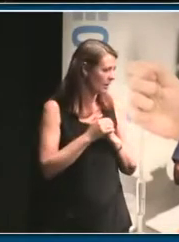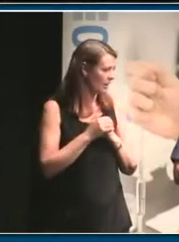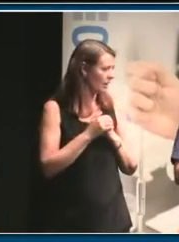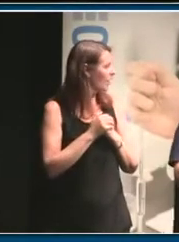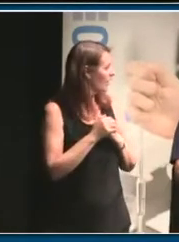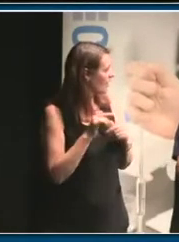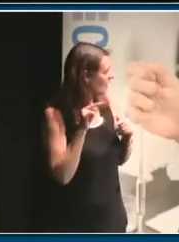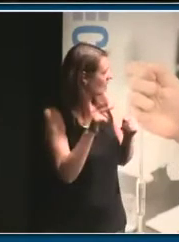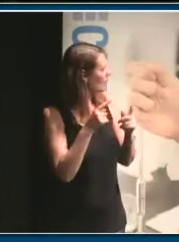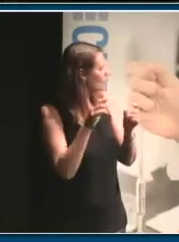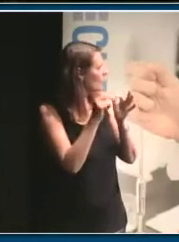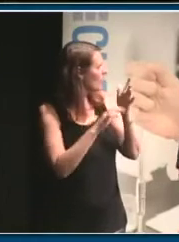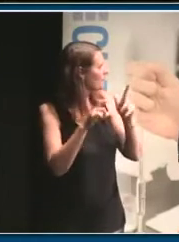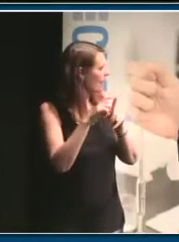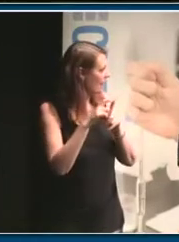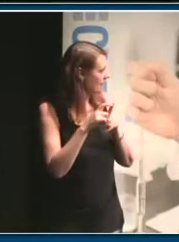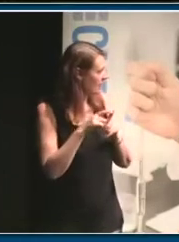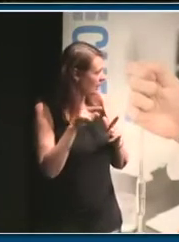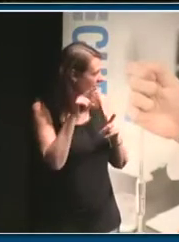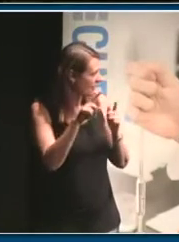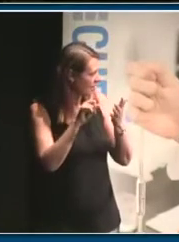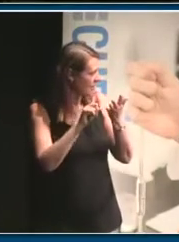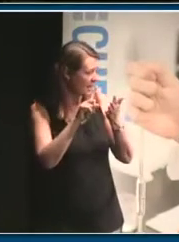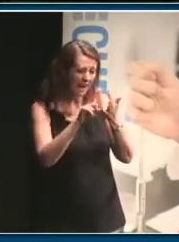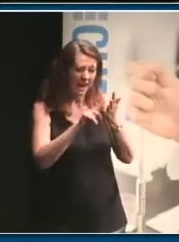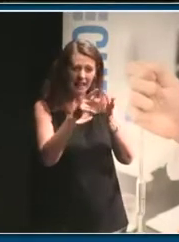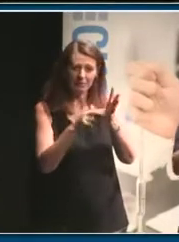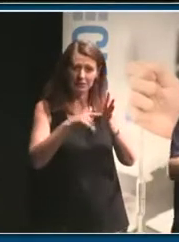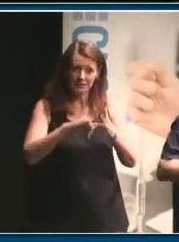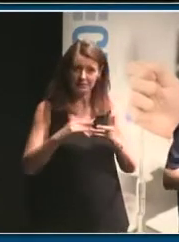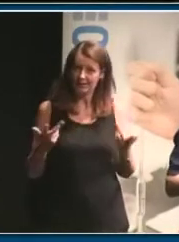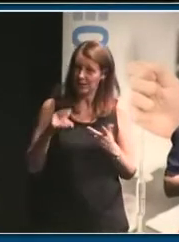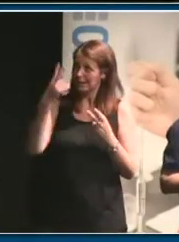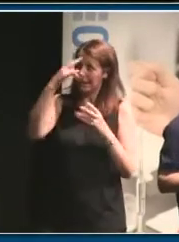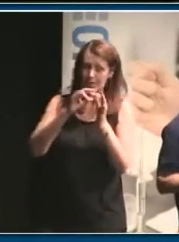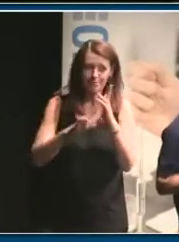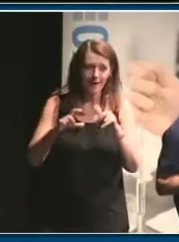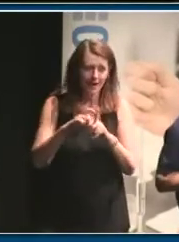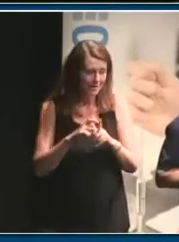This had nothing to do with carbon, hydrogen, nitrogen, oxygen, there's a Rubik’s cube there's